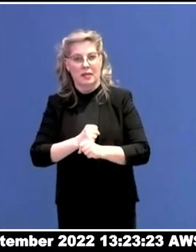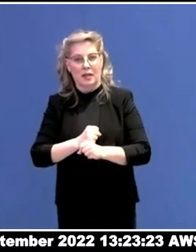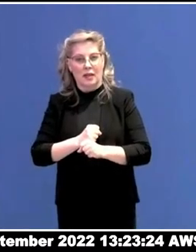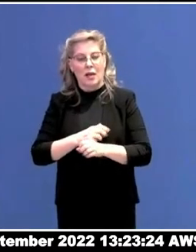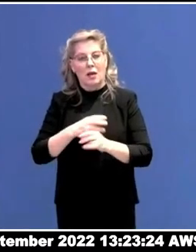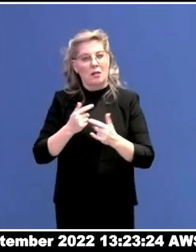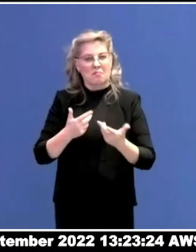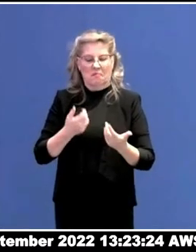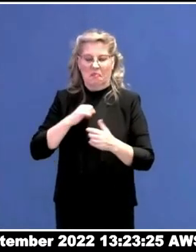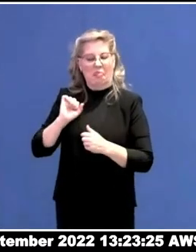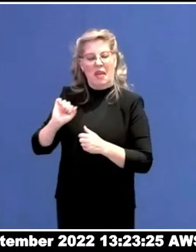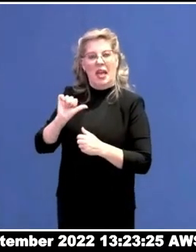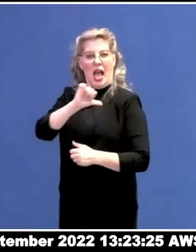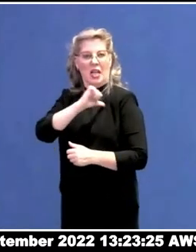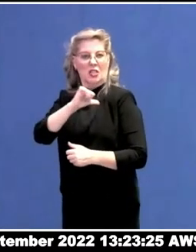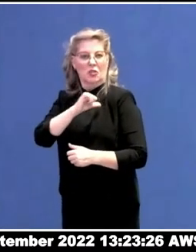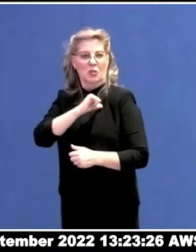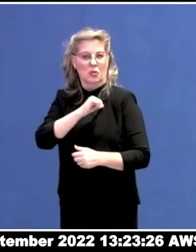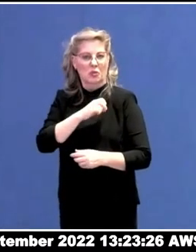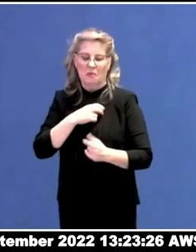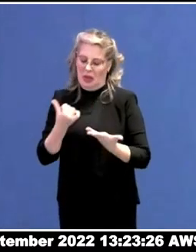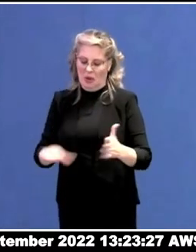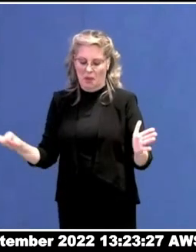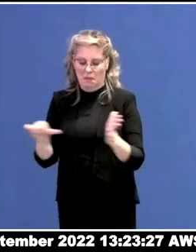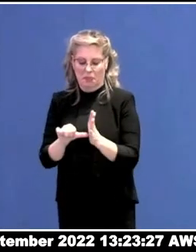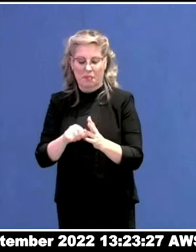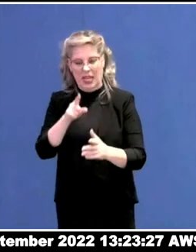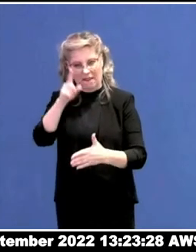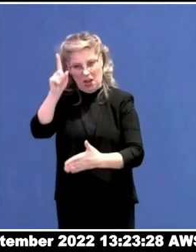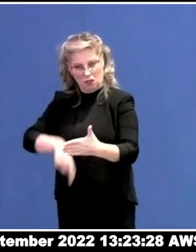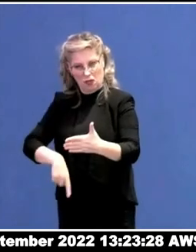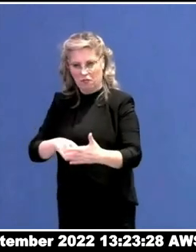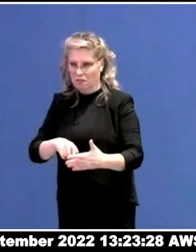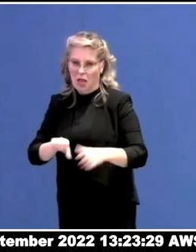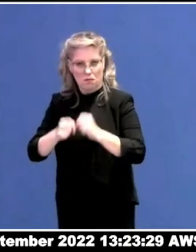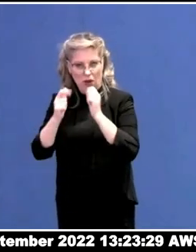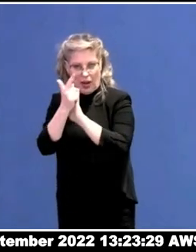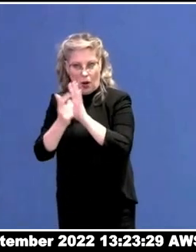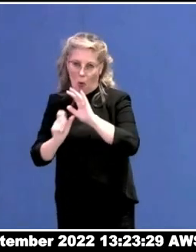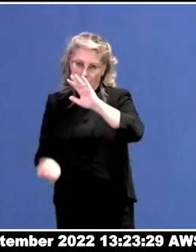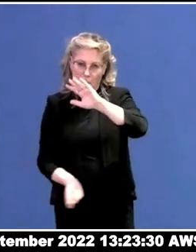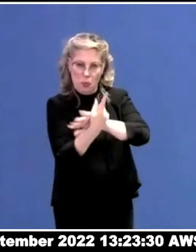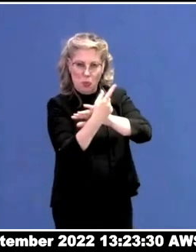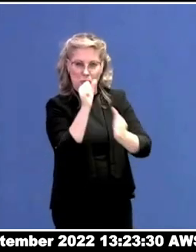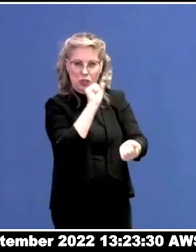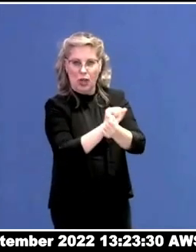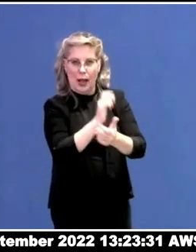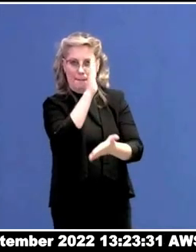They had a hard-line law and order philosophy, and so they defunded the Special Circumstances Court and the Murri Court at that time.